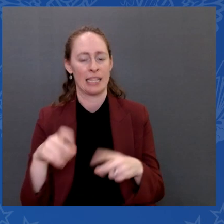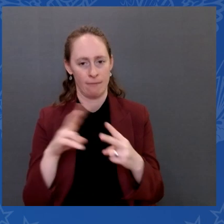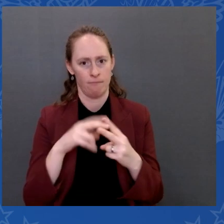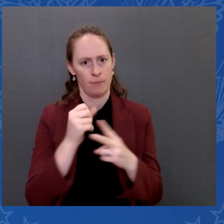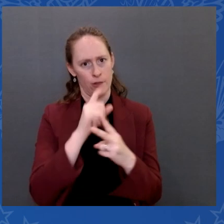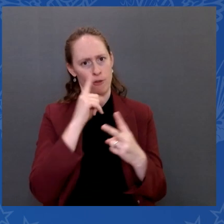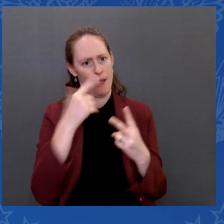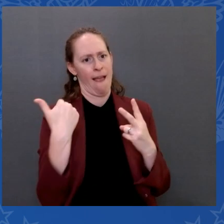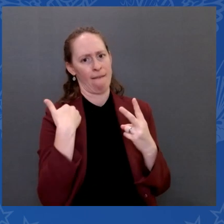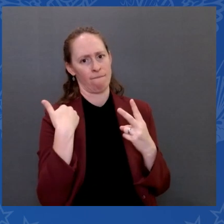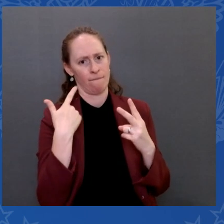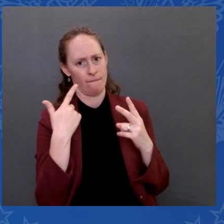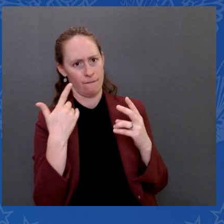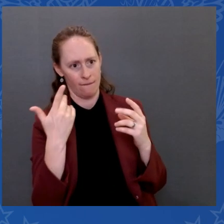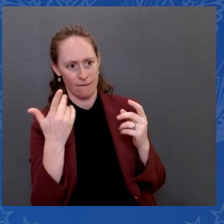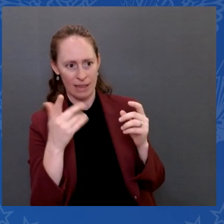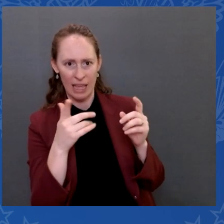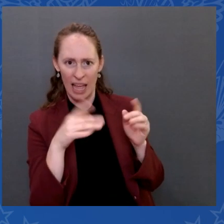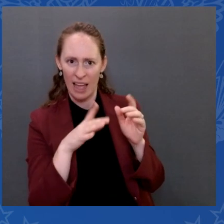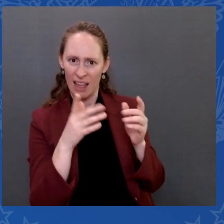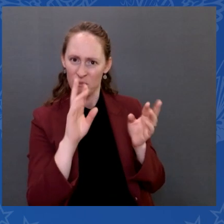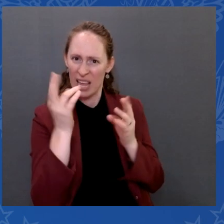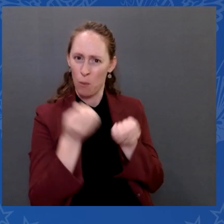state-of-the-art technology to our warfighters.